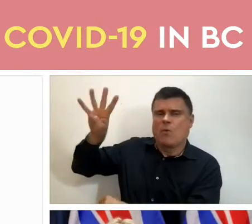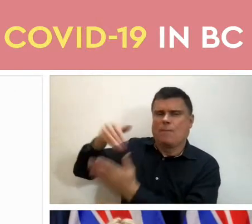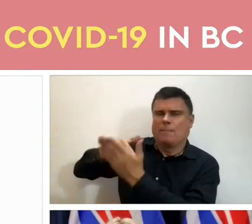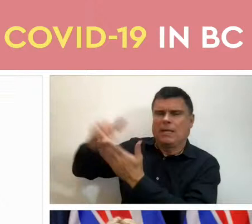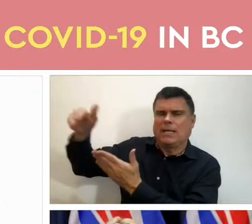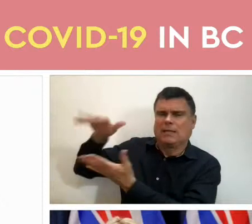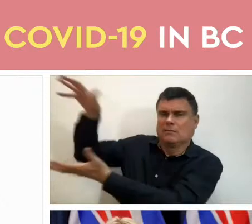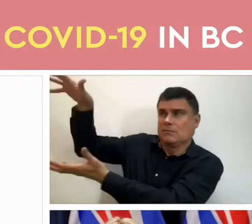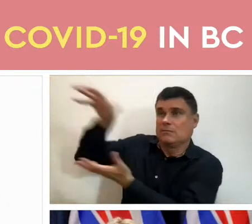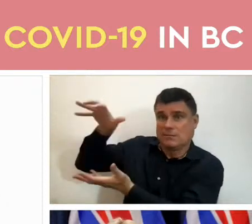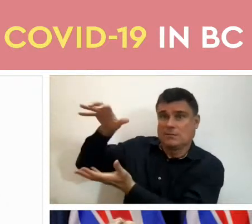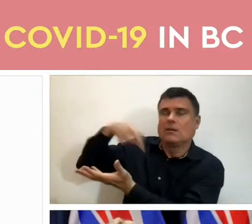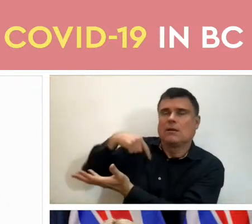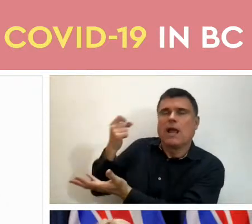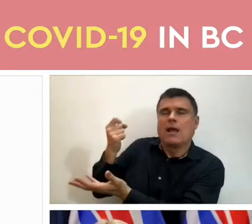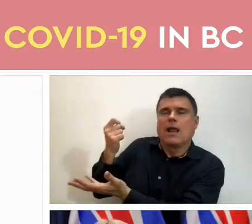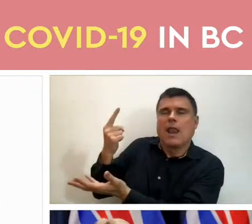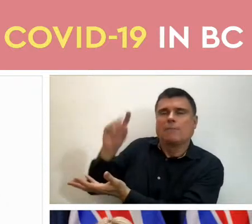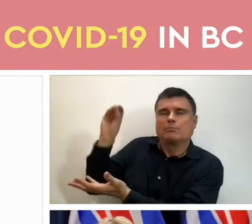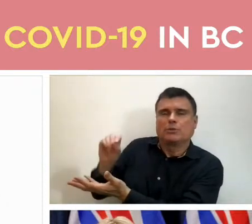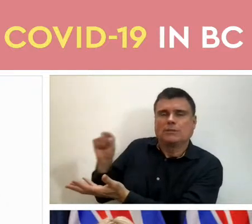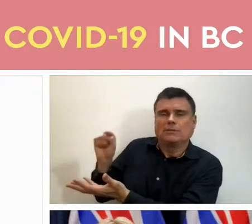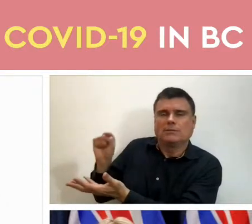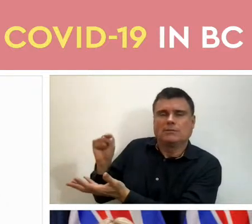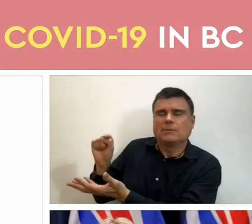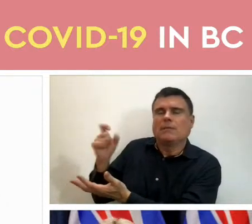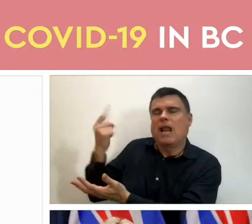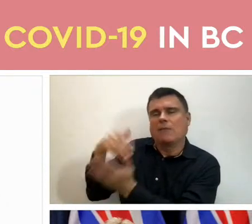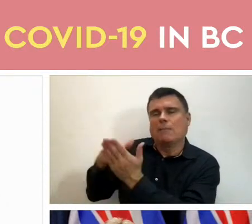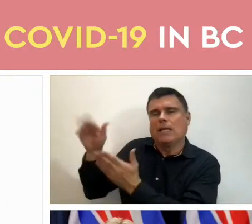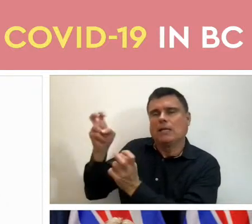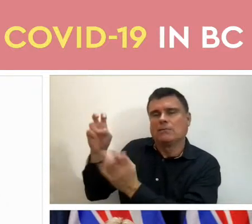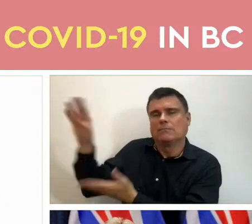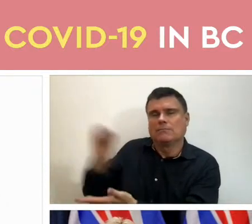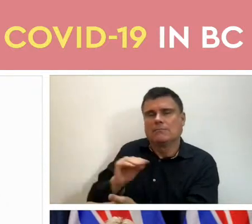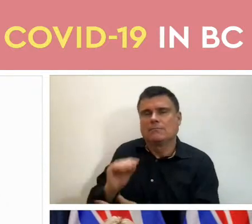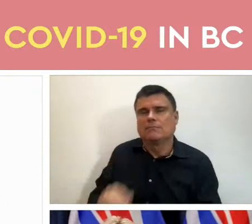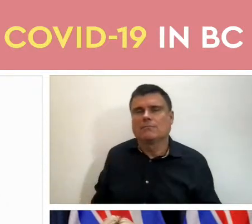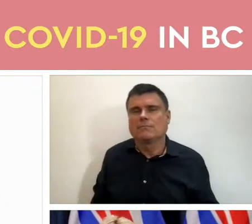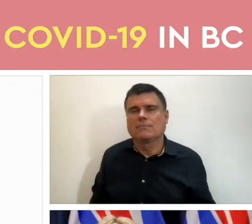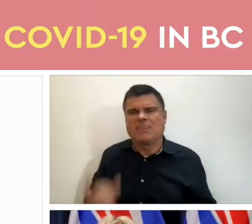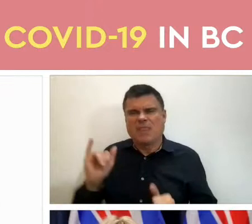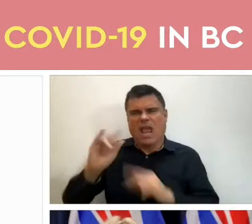different types of tests that we expect will arrive sometime in